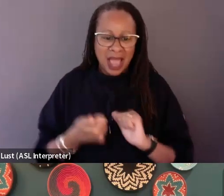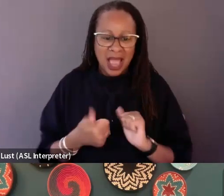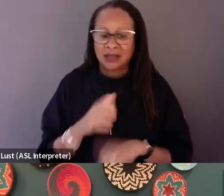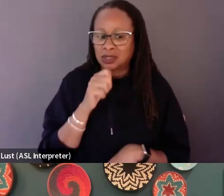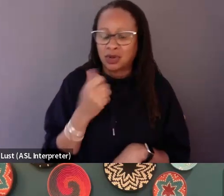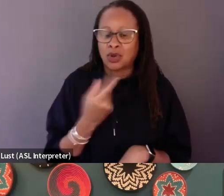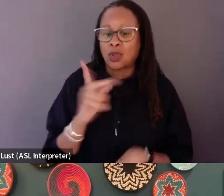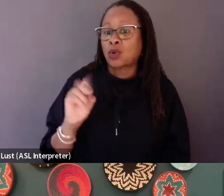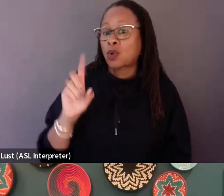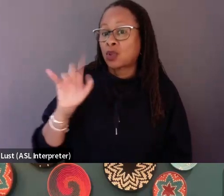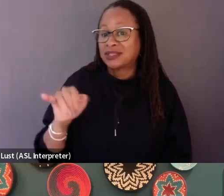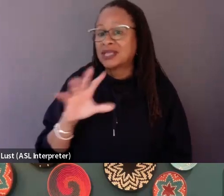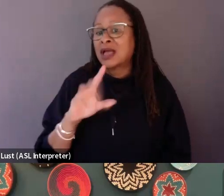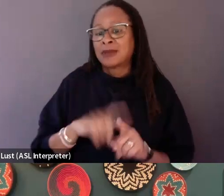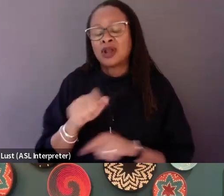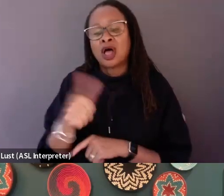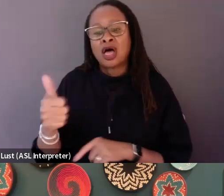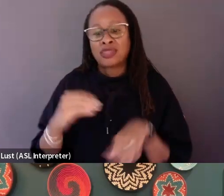but other coastal communities spread across India,